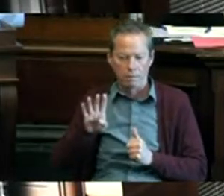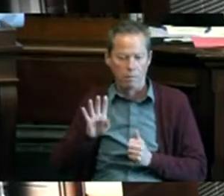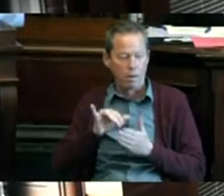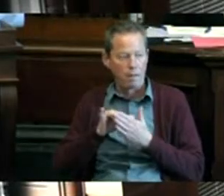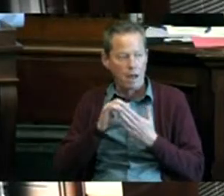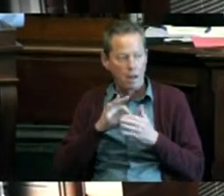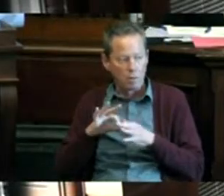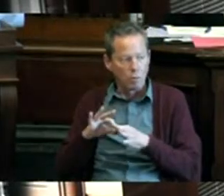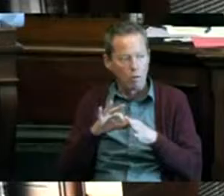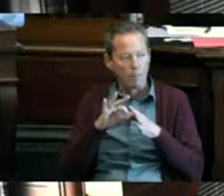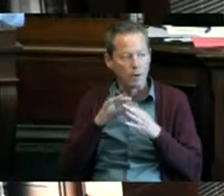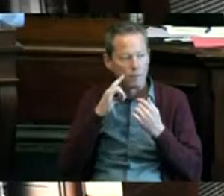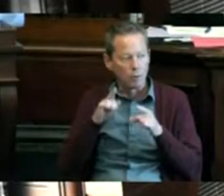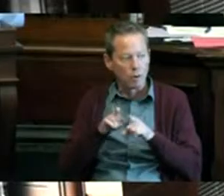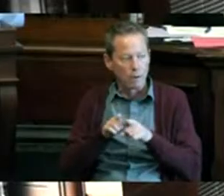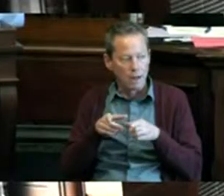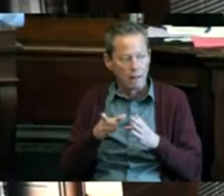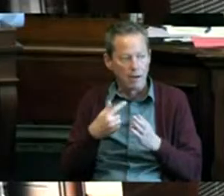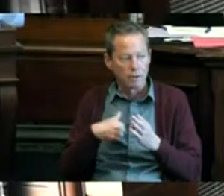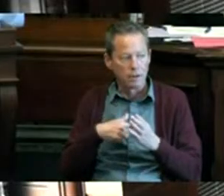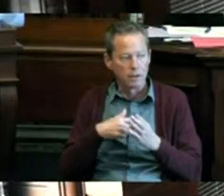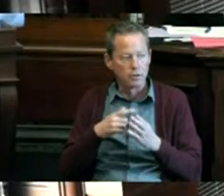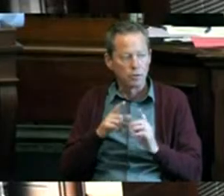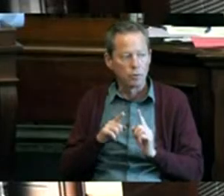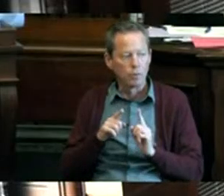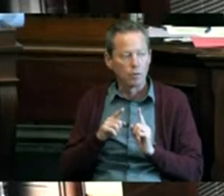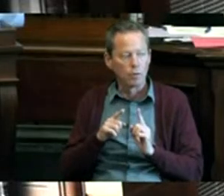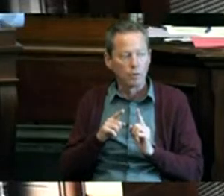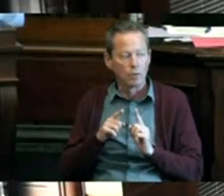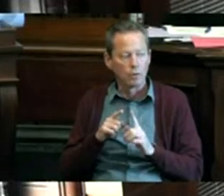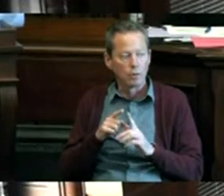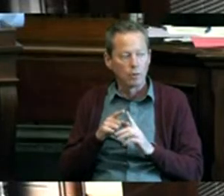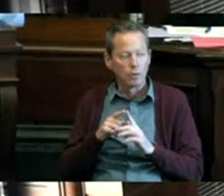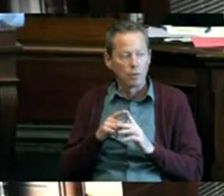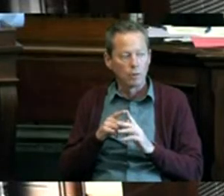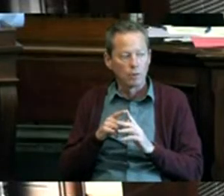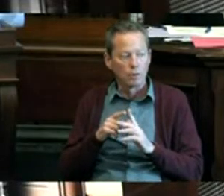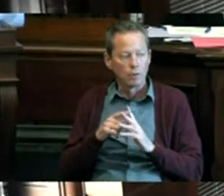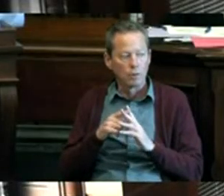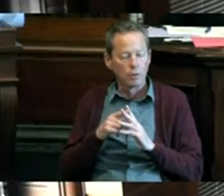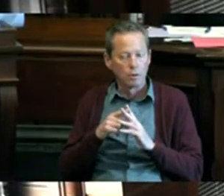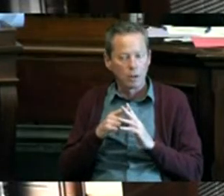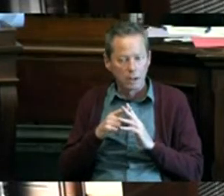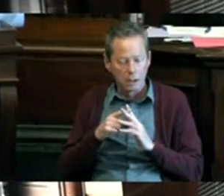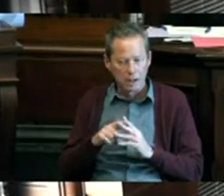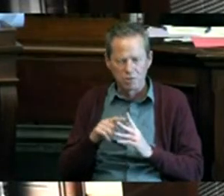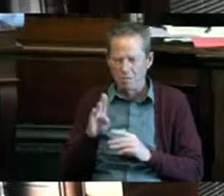Construction Board. Back in August of 24. And that